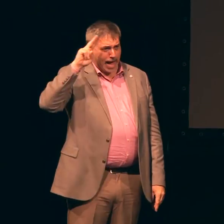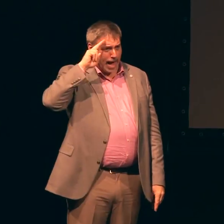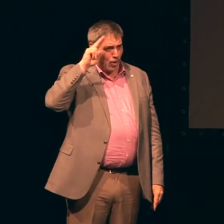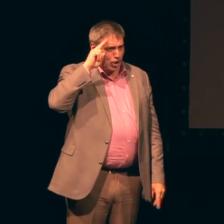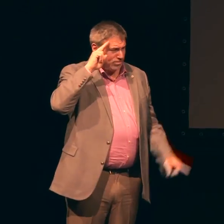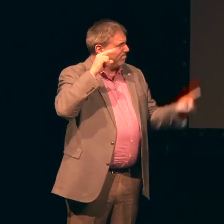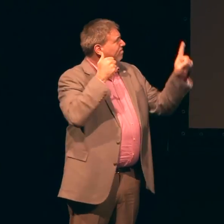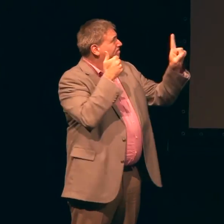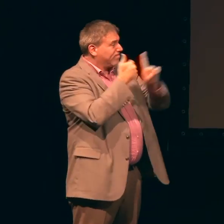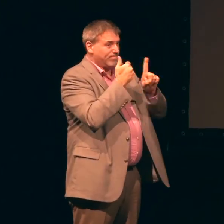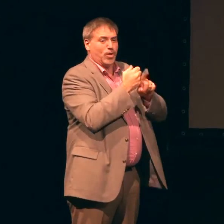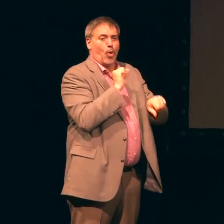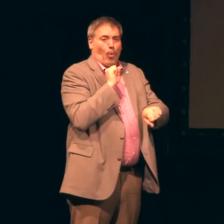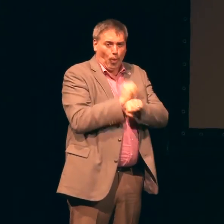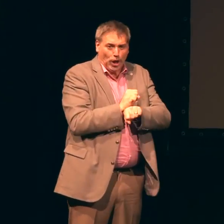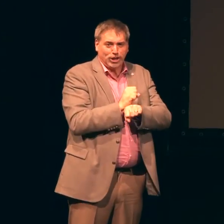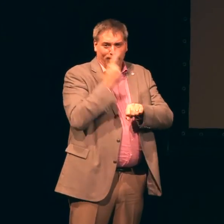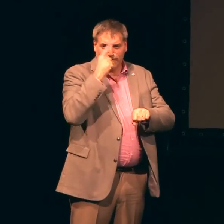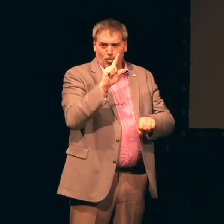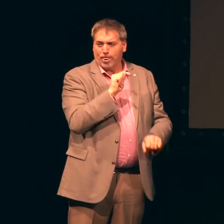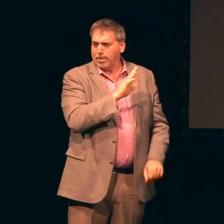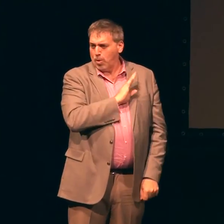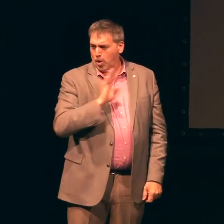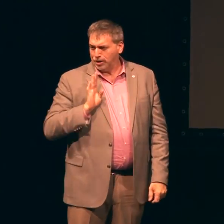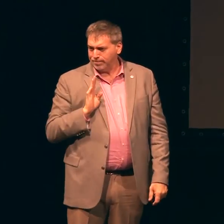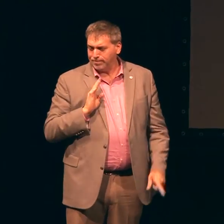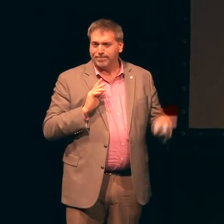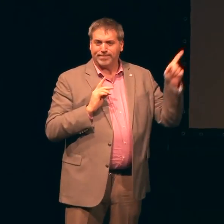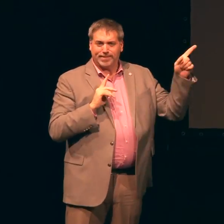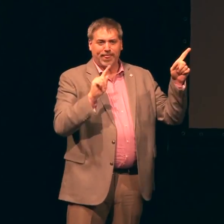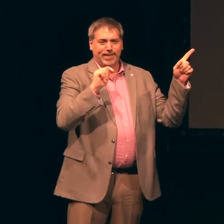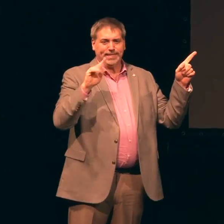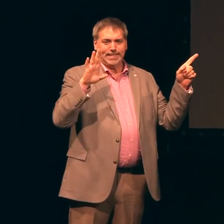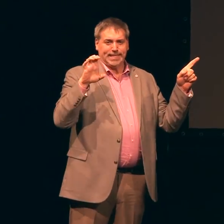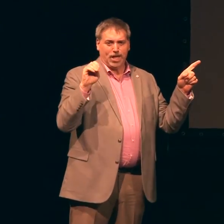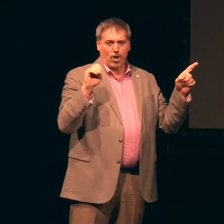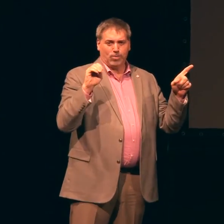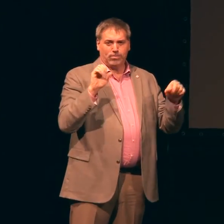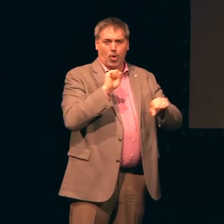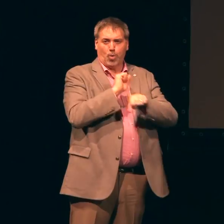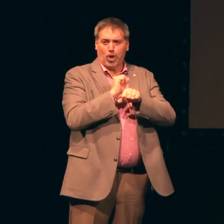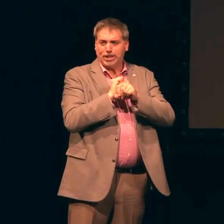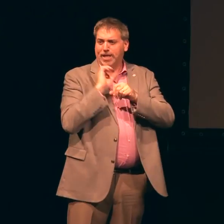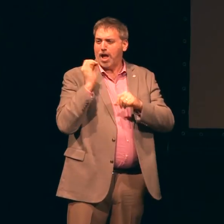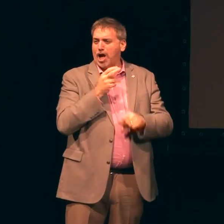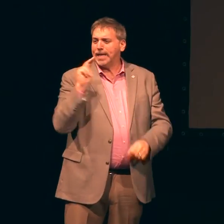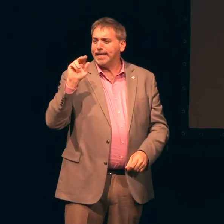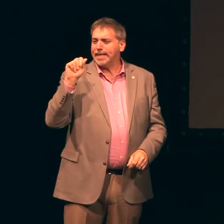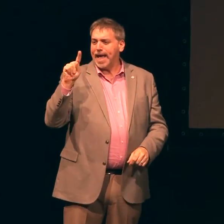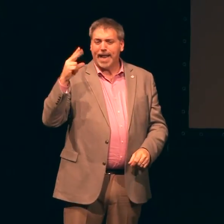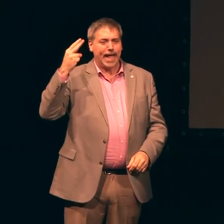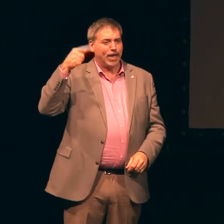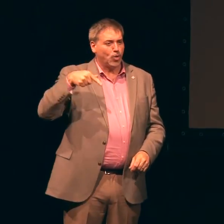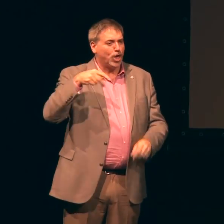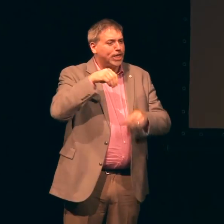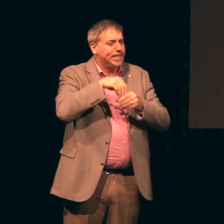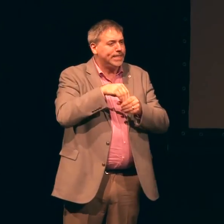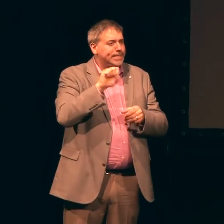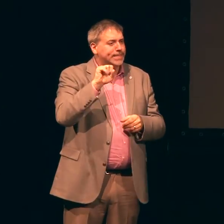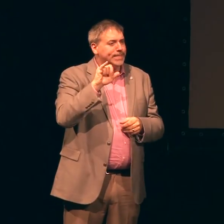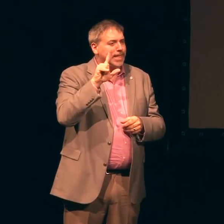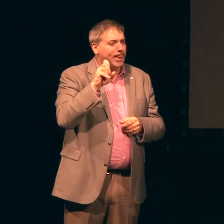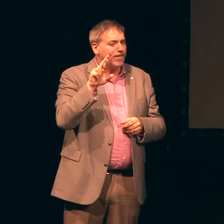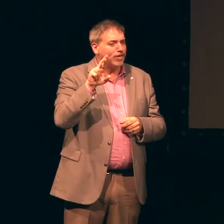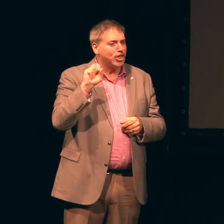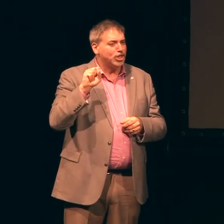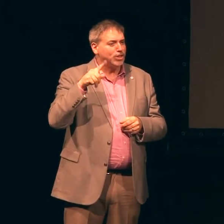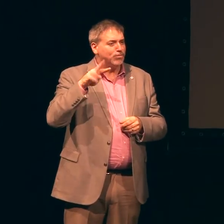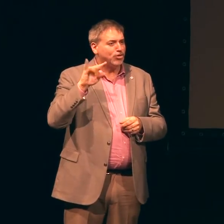Rosenblum is the CEO and works for the board. He works in the NAD head quarters in silver